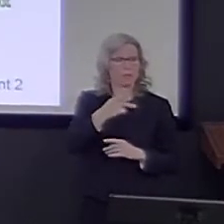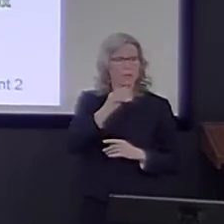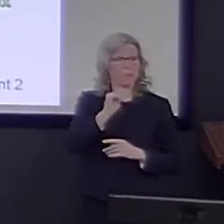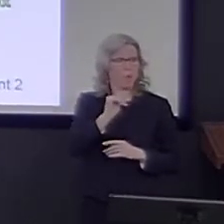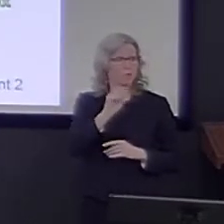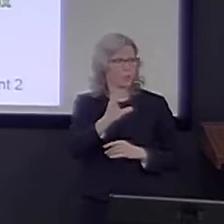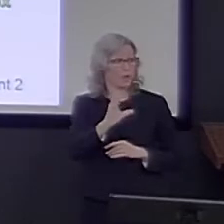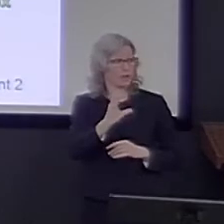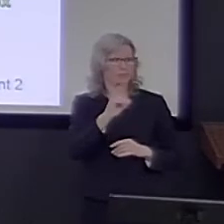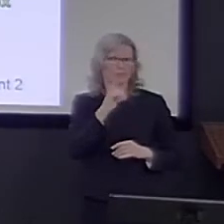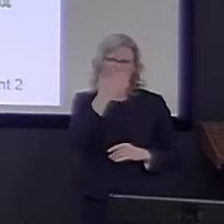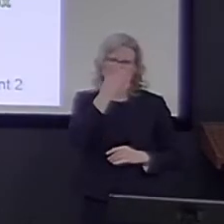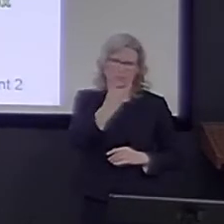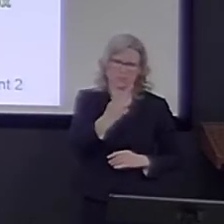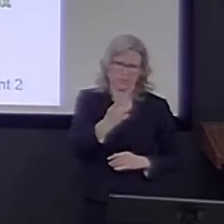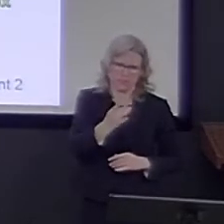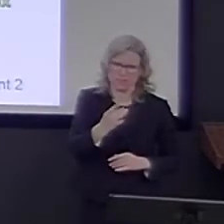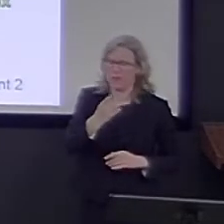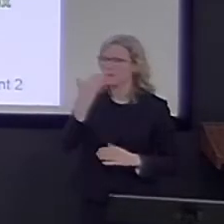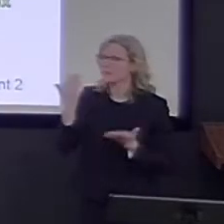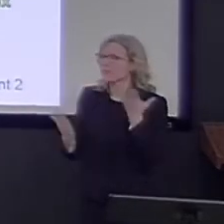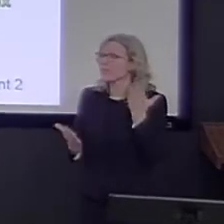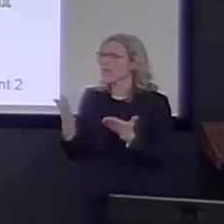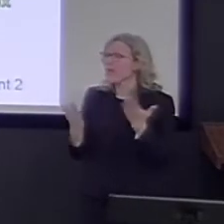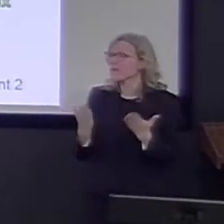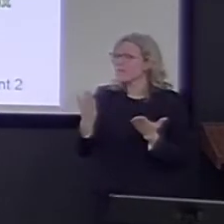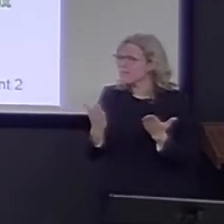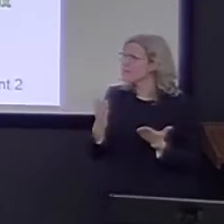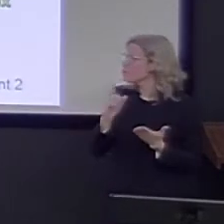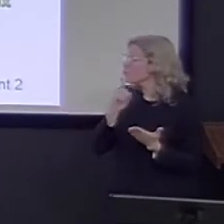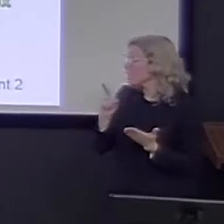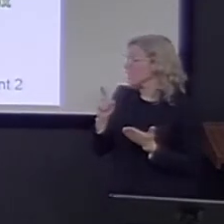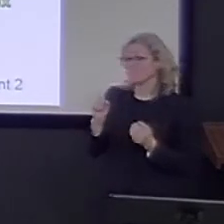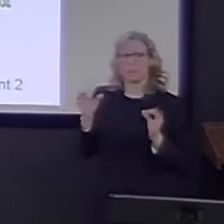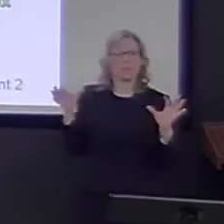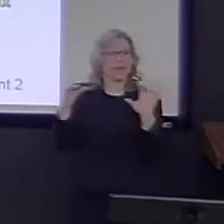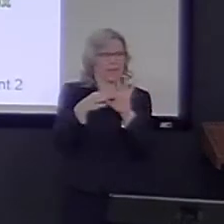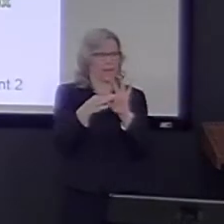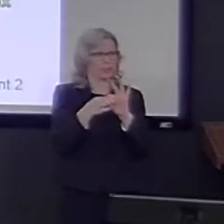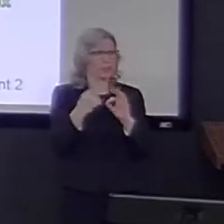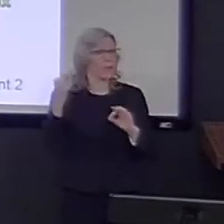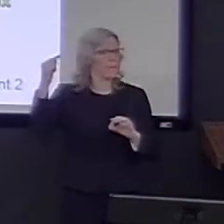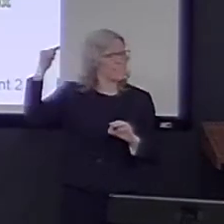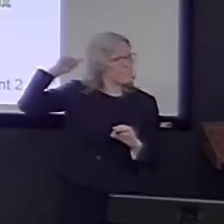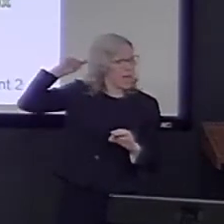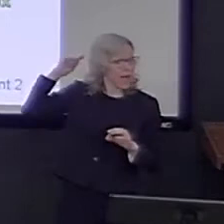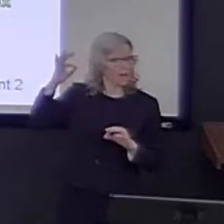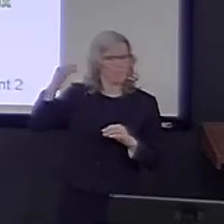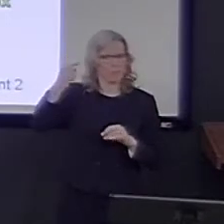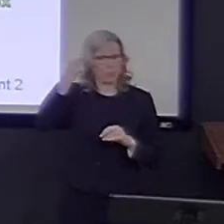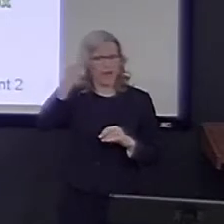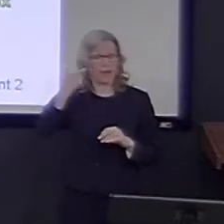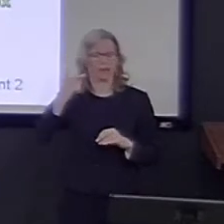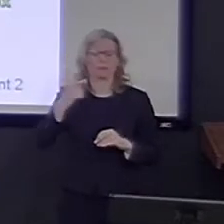because it may well be the connection between the back of the brain and the front of the brain, between the two brains being connected.